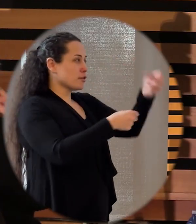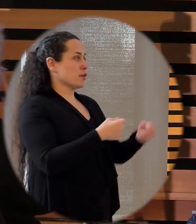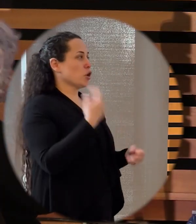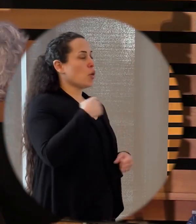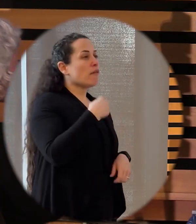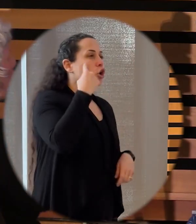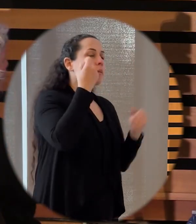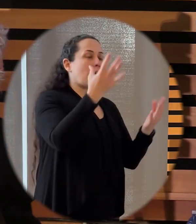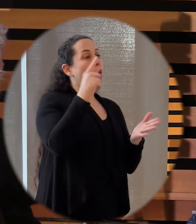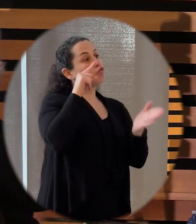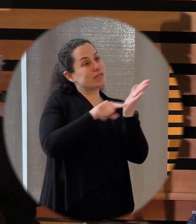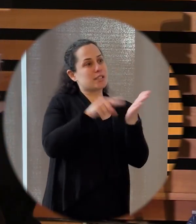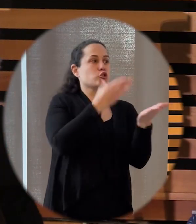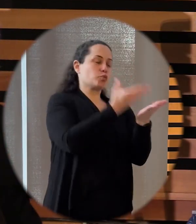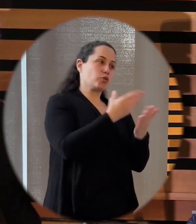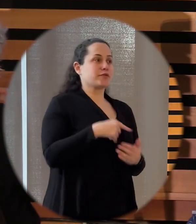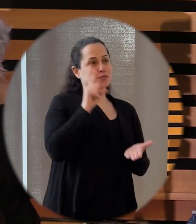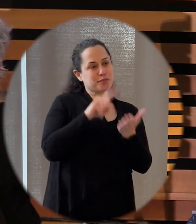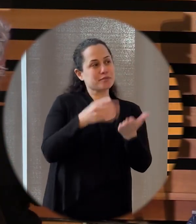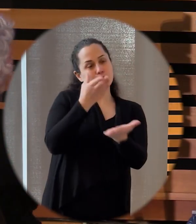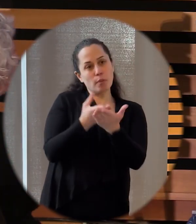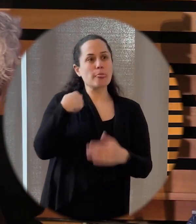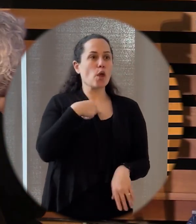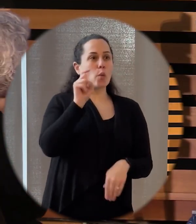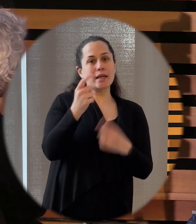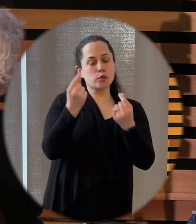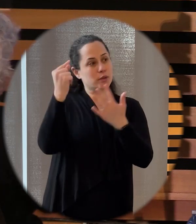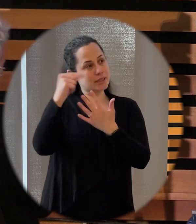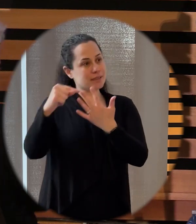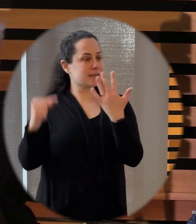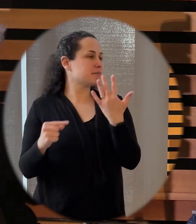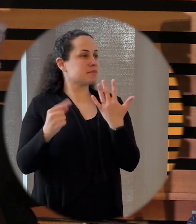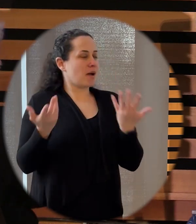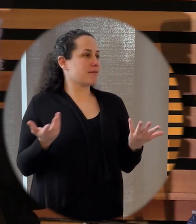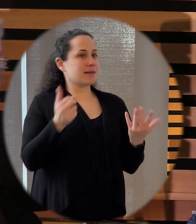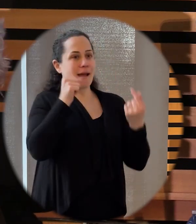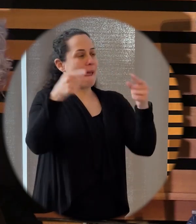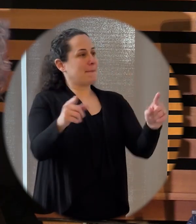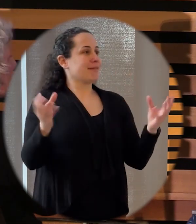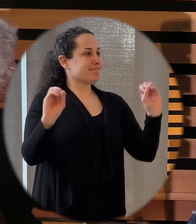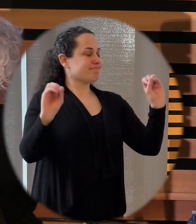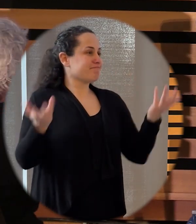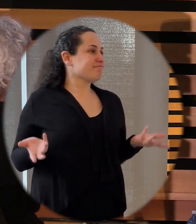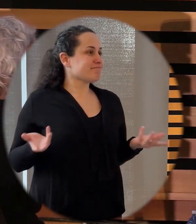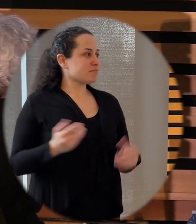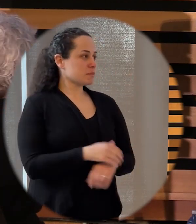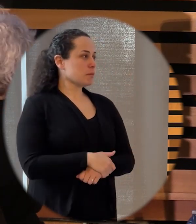put out? This study says this. We need to be doing that and it's still not happening. So I think